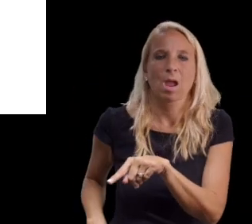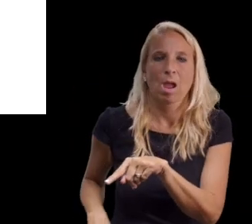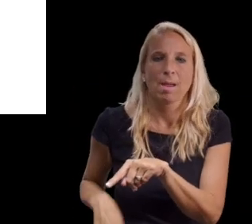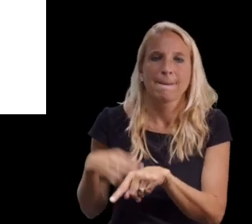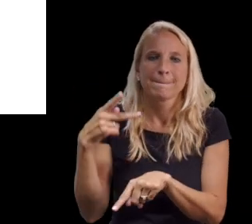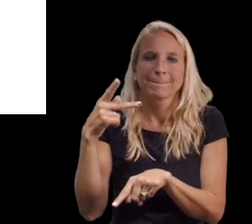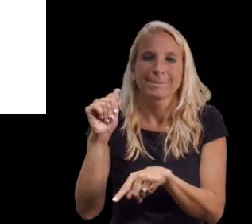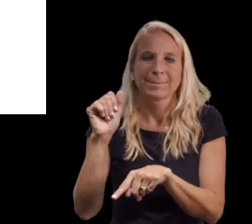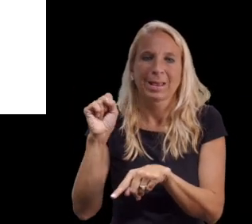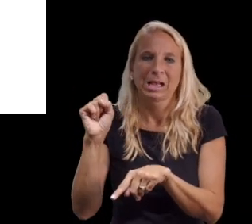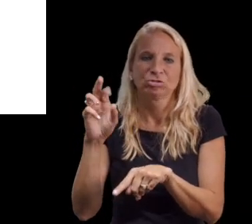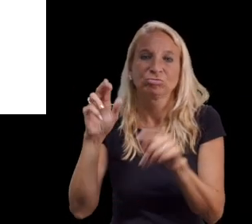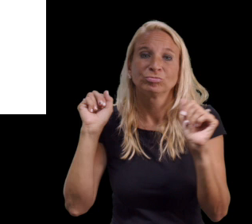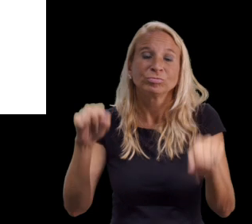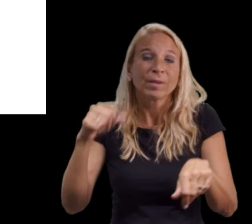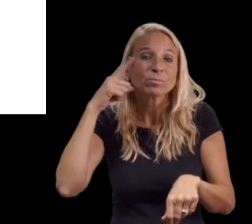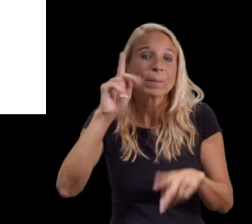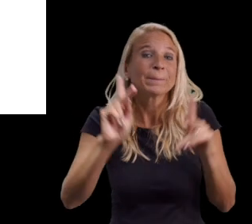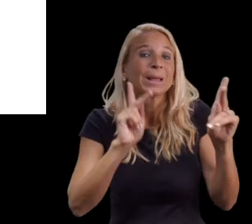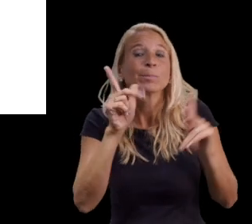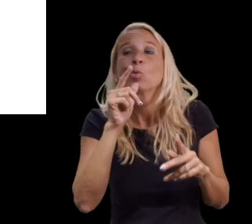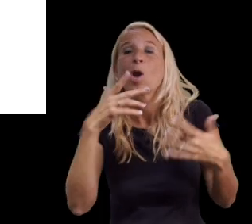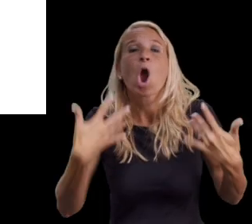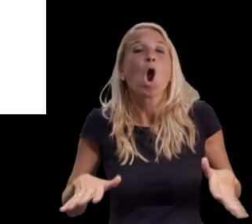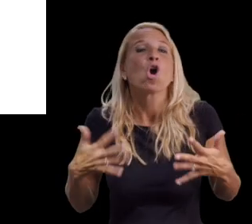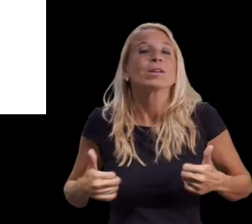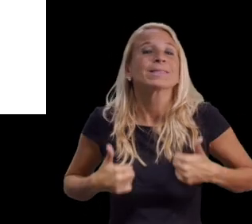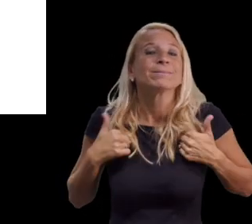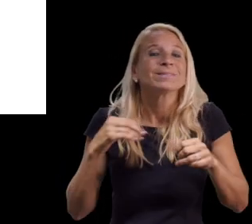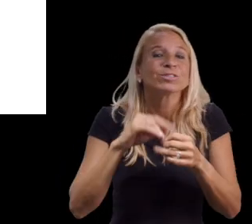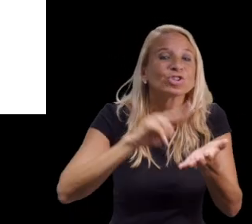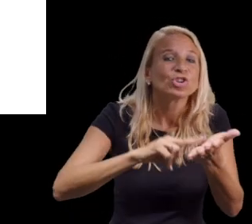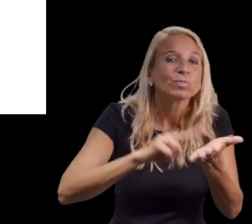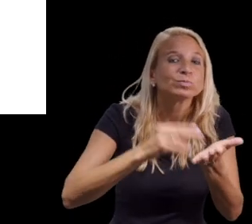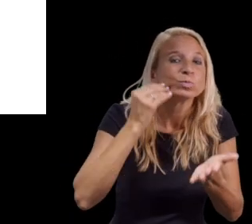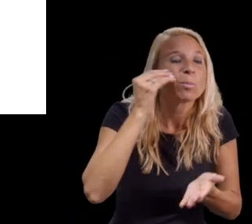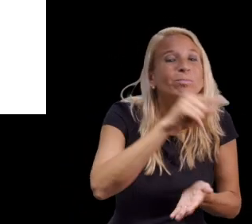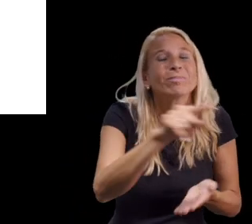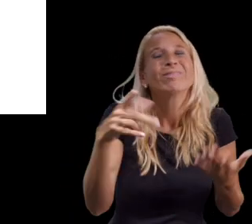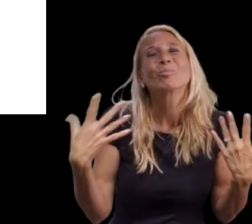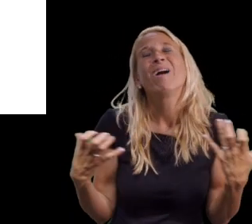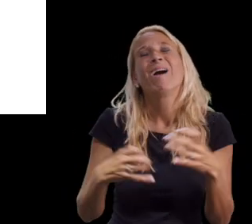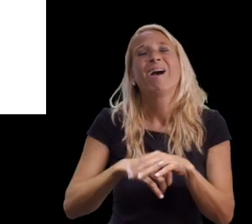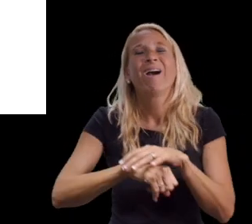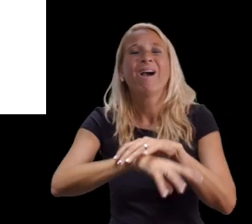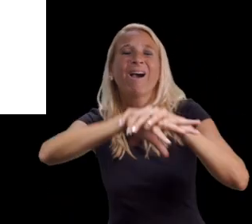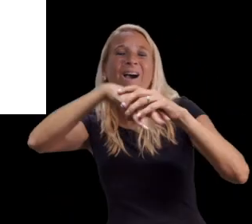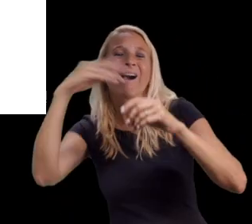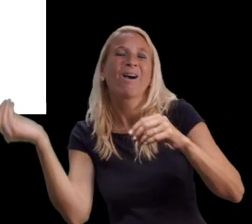PASSR can be used for people who are already in a nursing facility and wanting to get out,